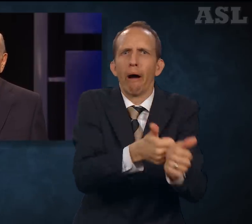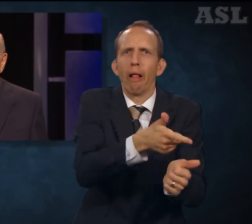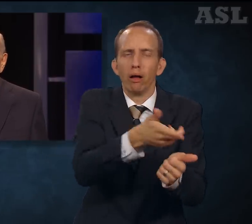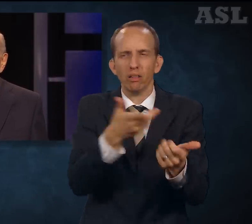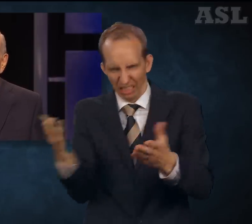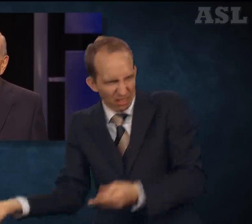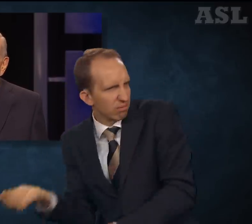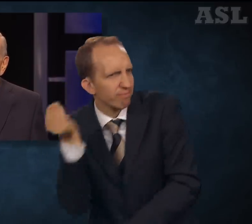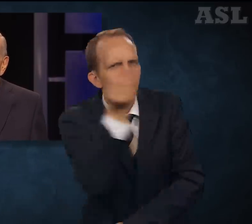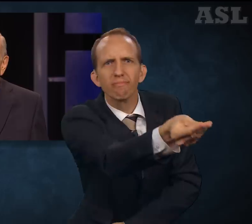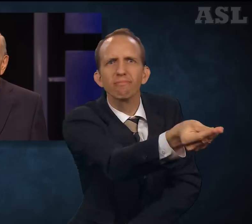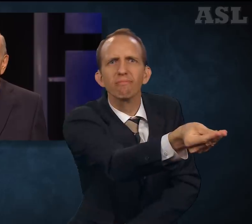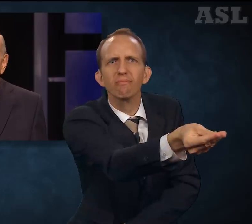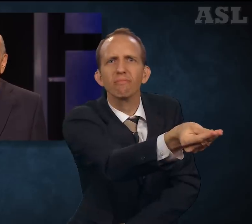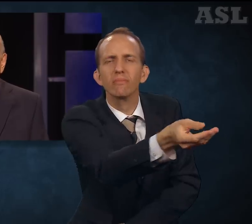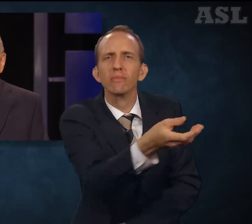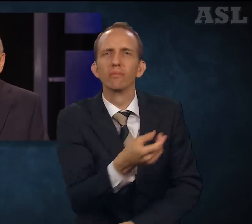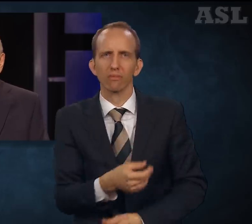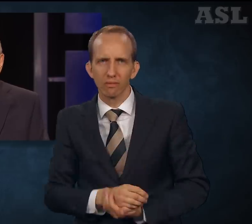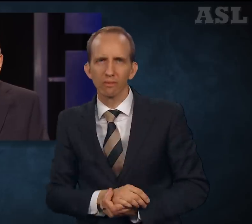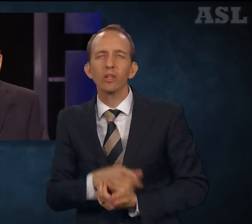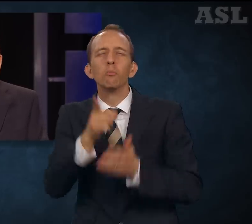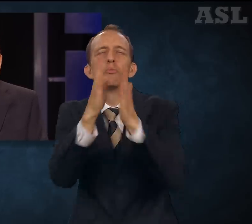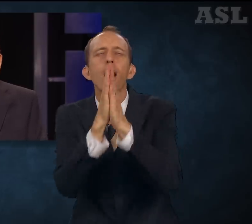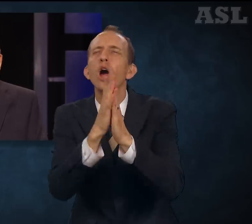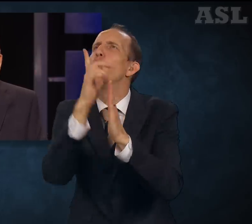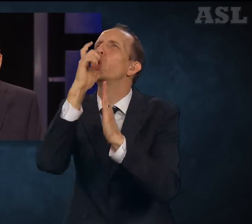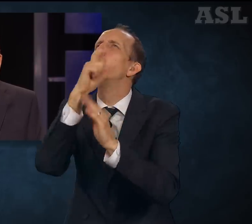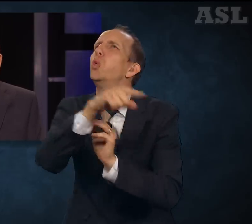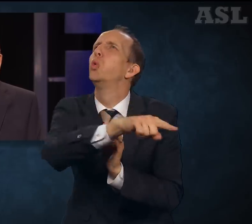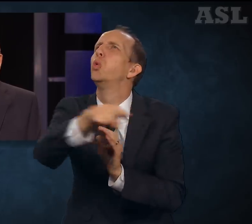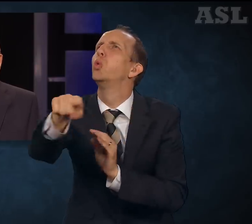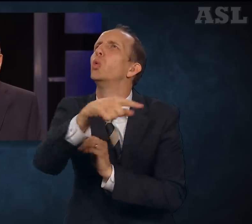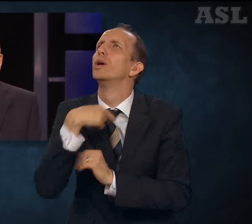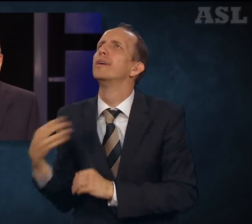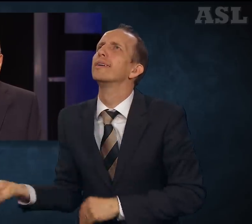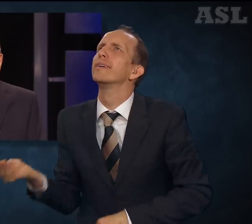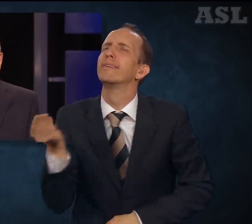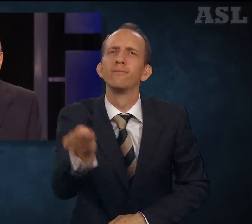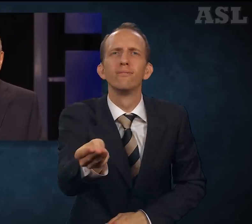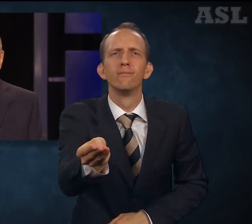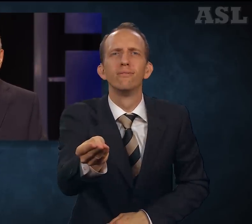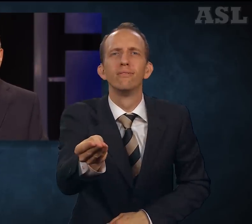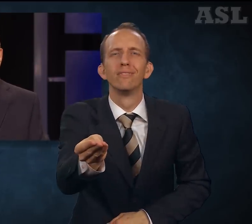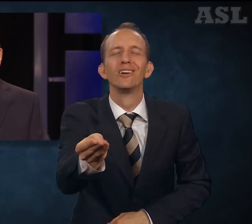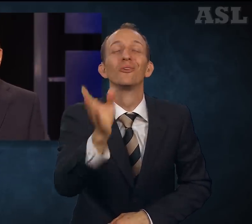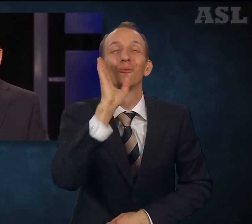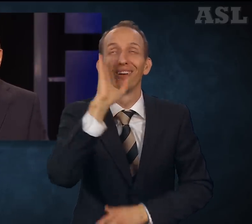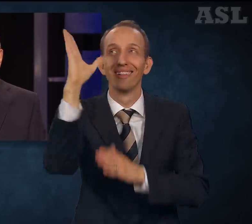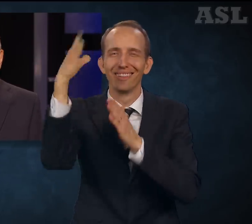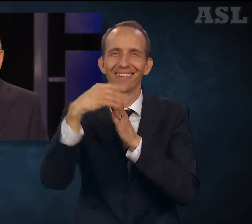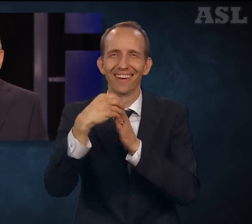BOOKLET.